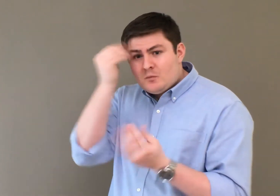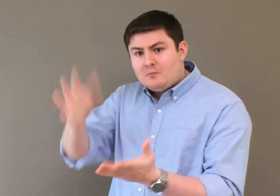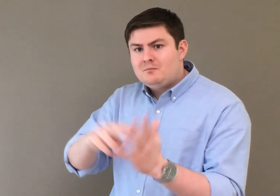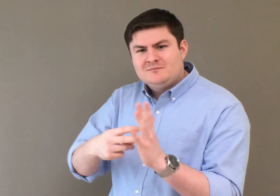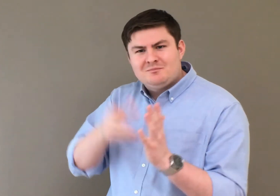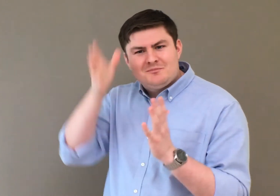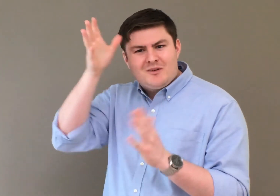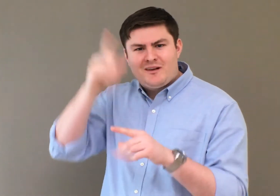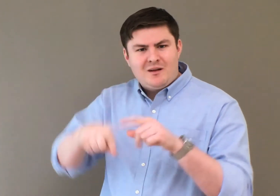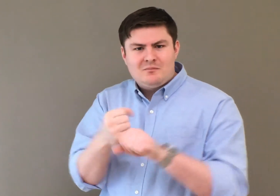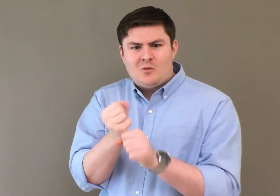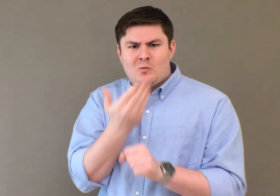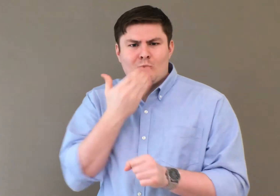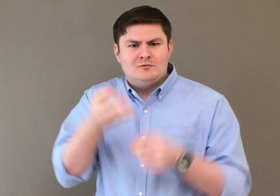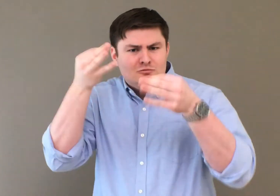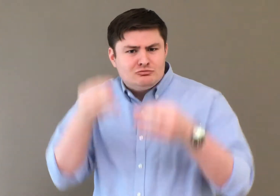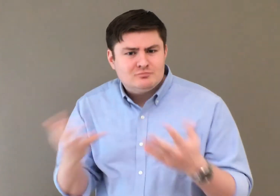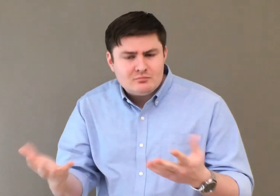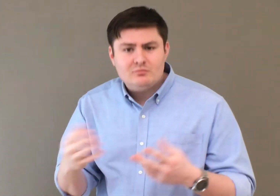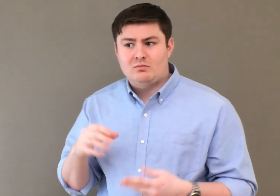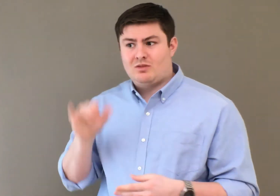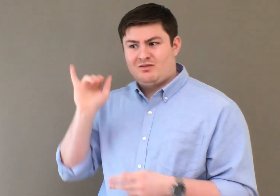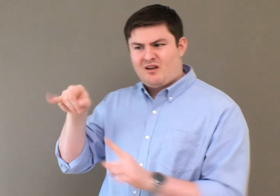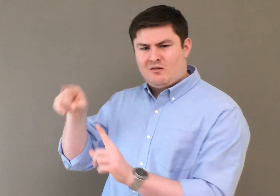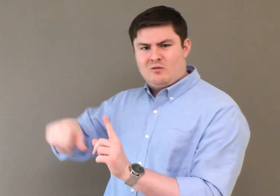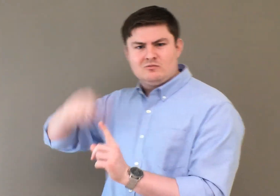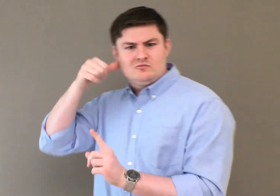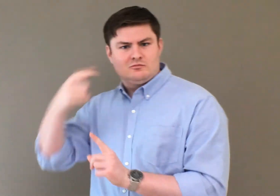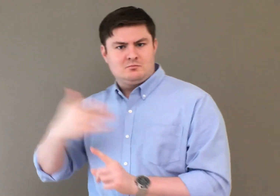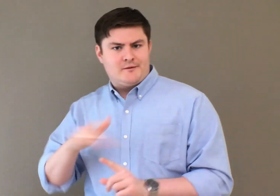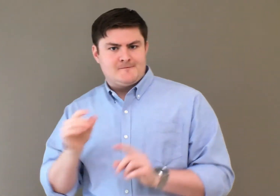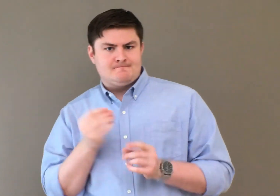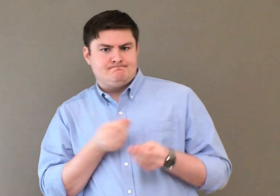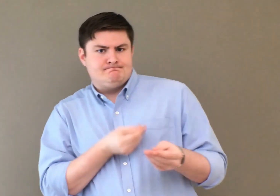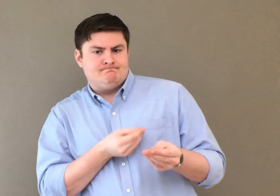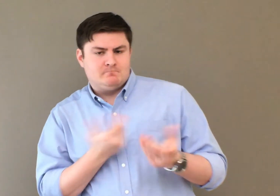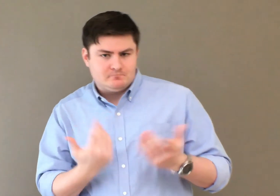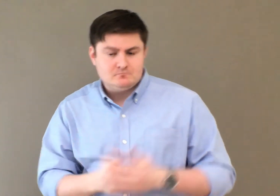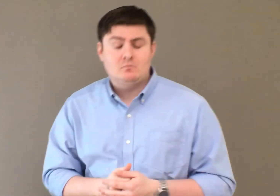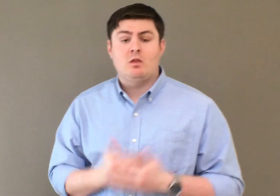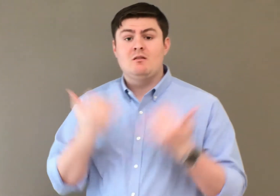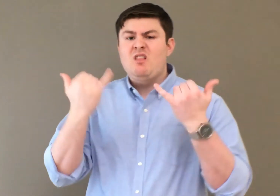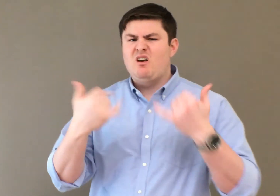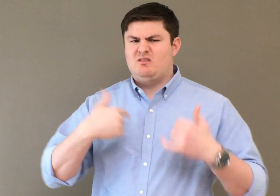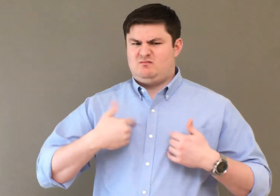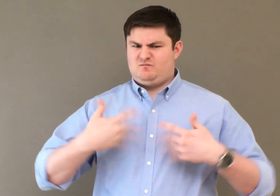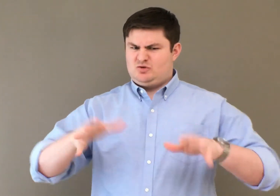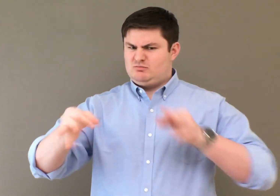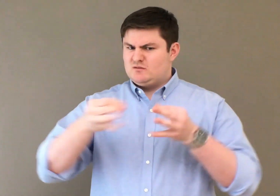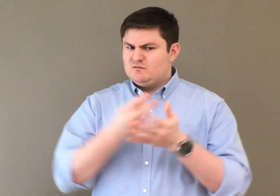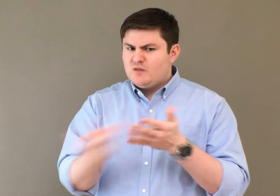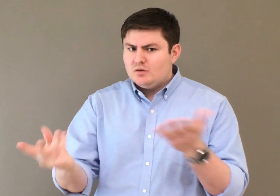about their options, meaning parents aren't able to make well informed decisions because they don't have access to the full picture.